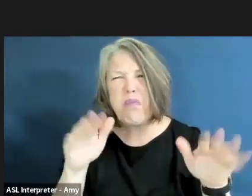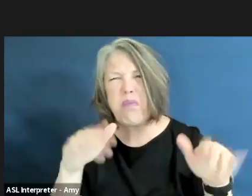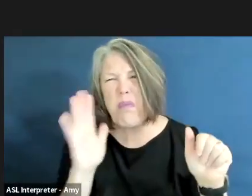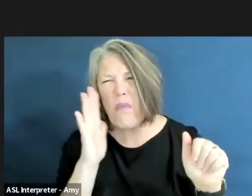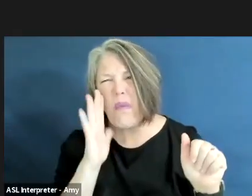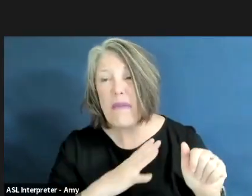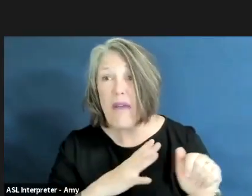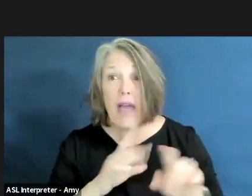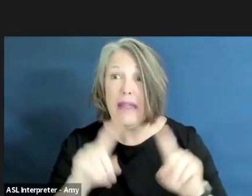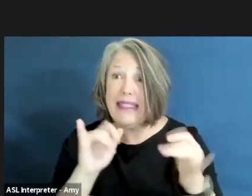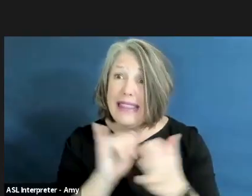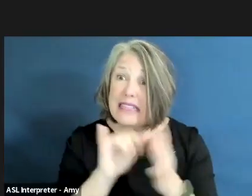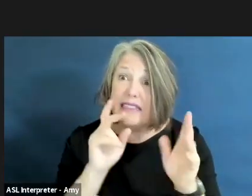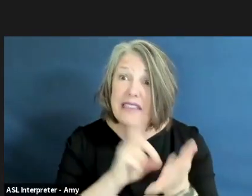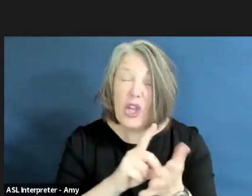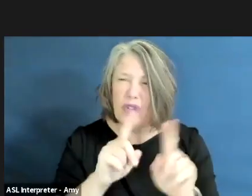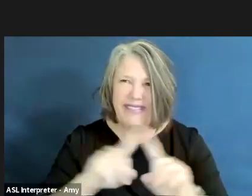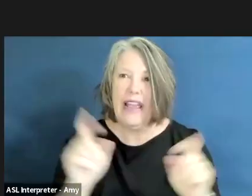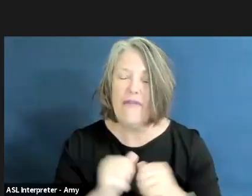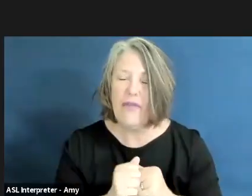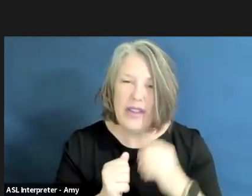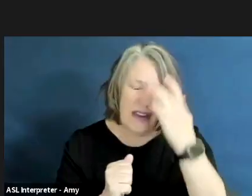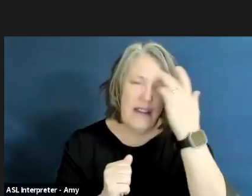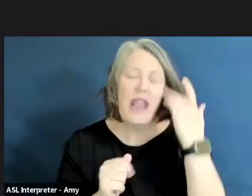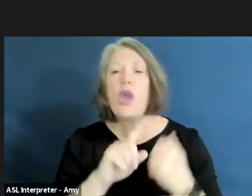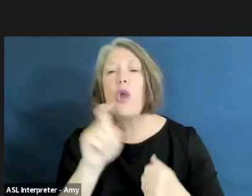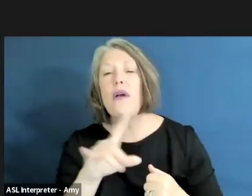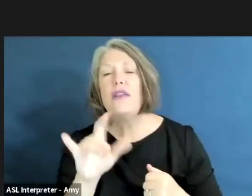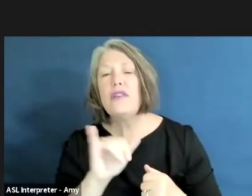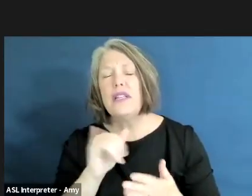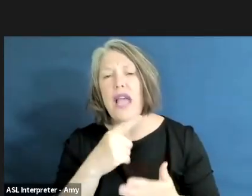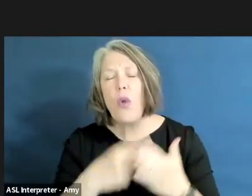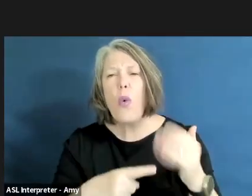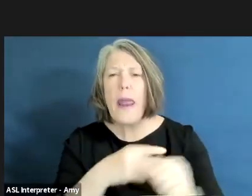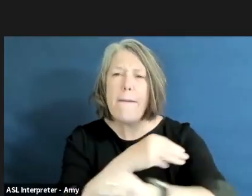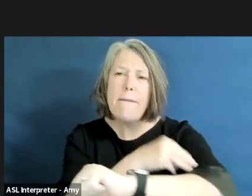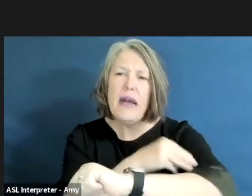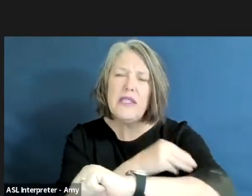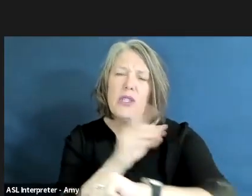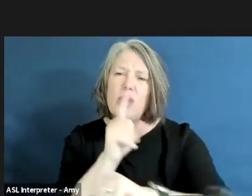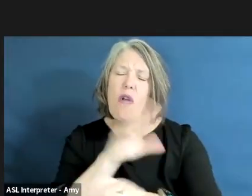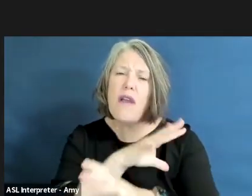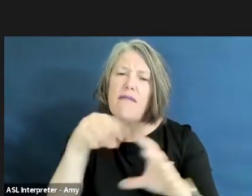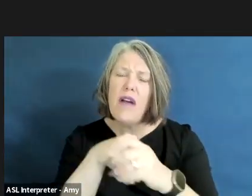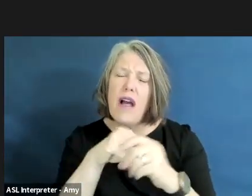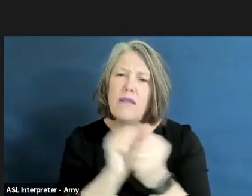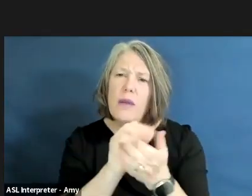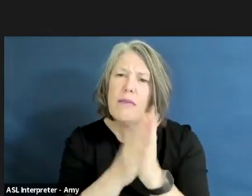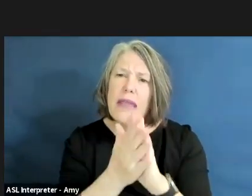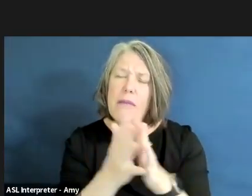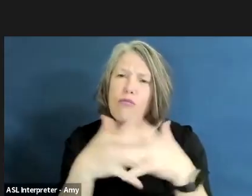Questions like, what muscles are involved in being pregnant?